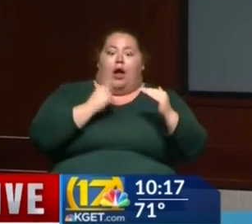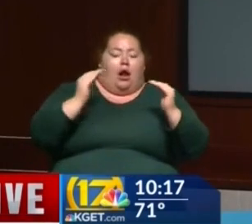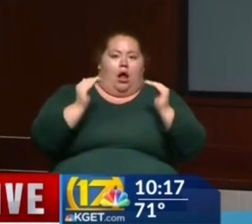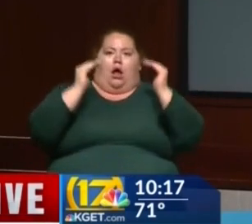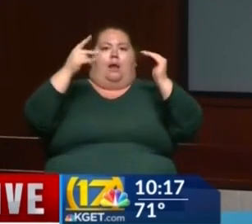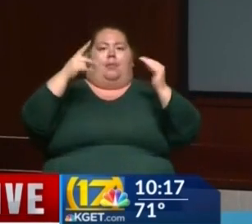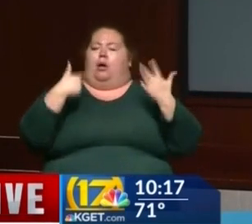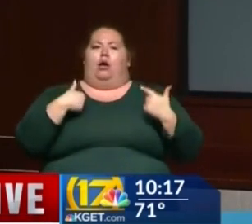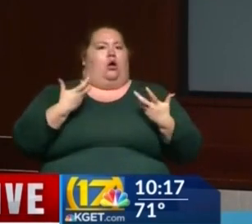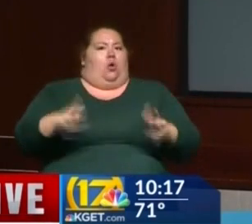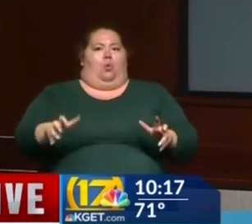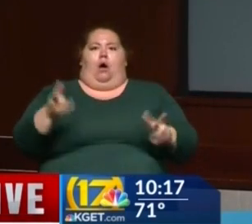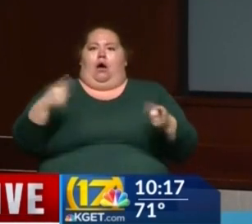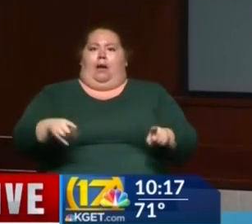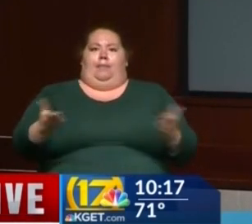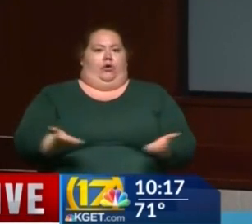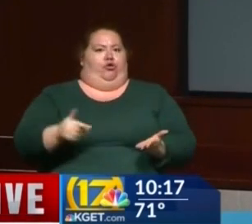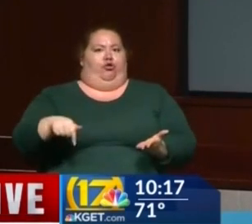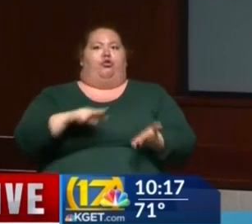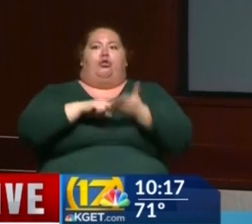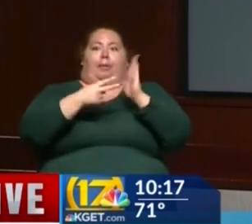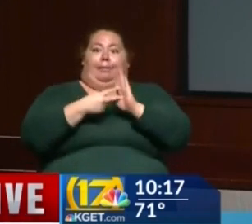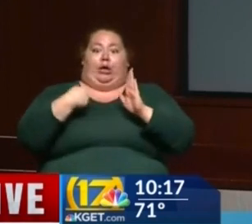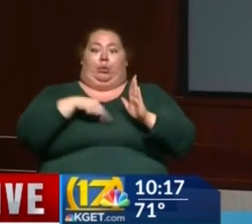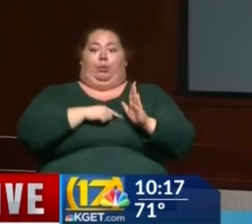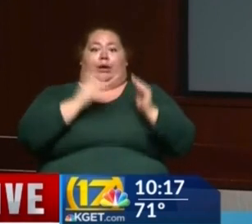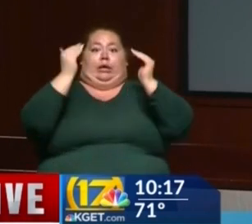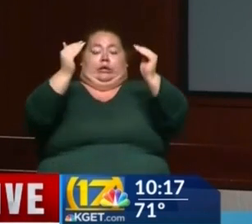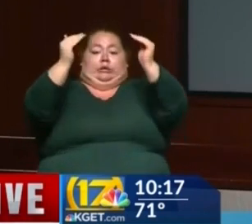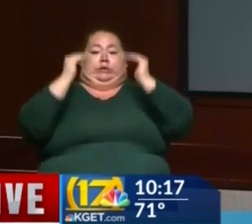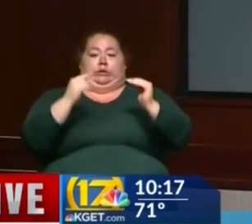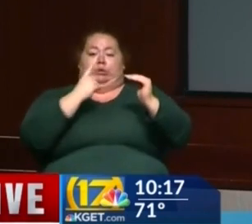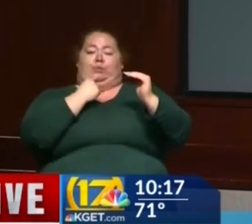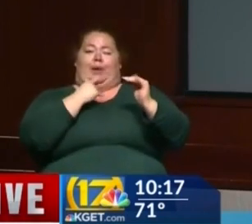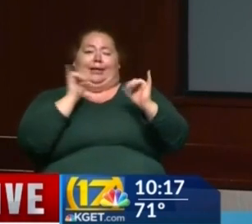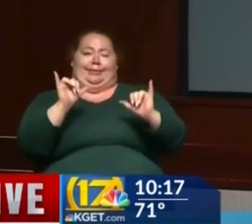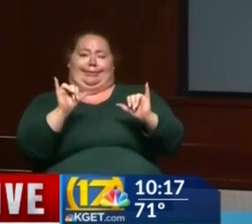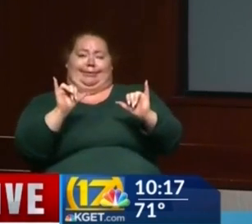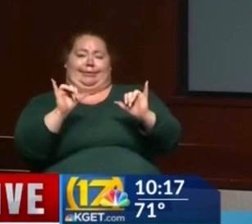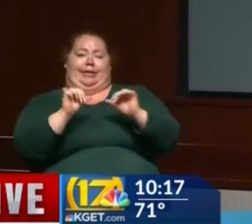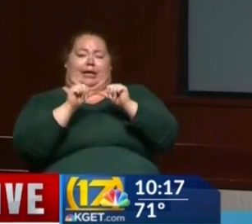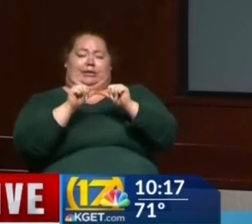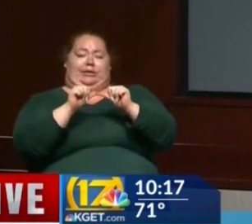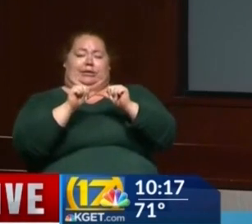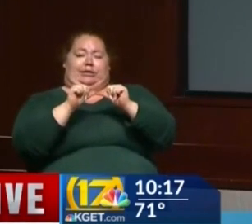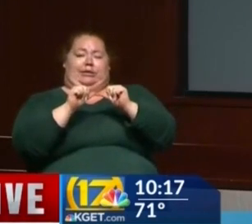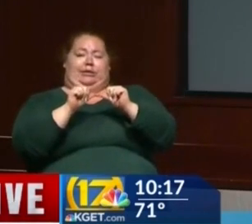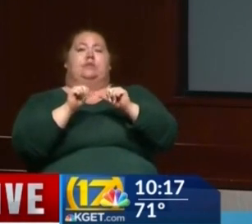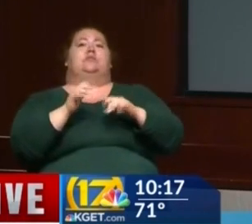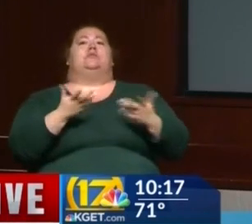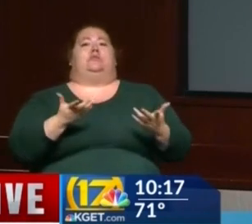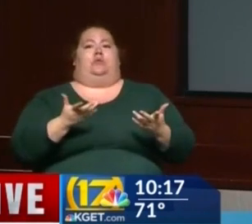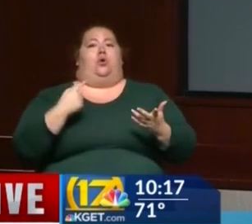AND I AM SURE FRESNO IS FAIRLY IRATE ABOUT THAT I WOULD IMAGINE BUT WE DON'T WANT THAT TO HAPPEN HERE IN KERN COUNTY